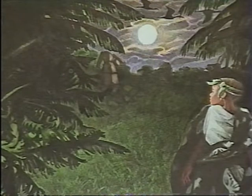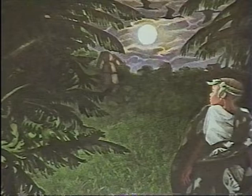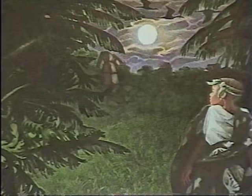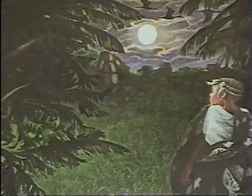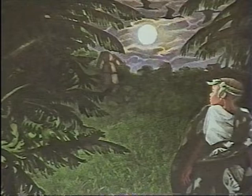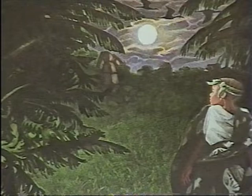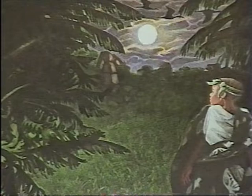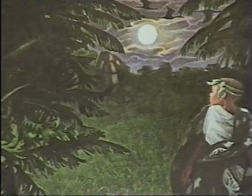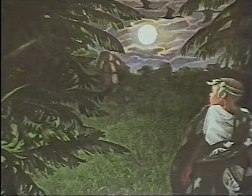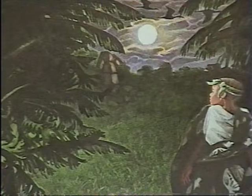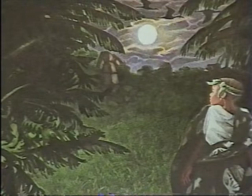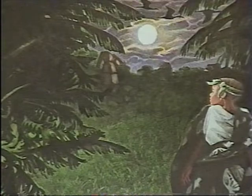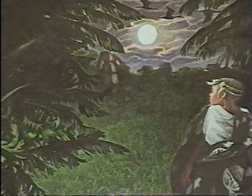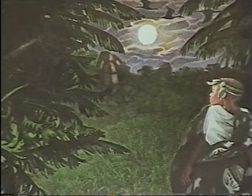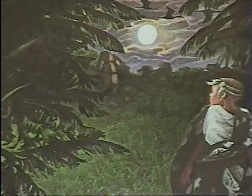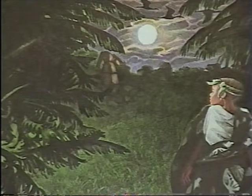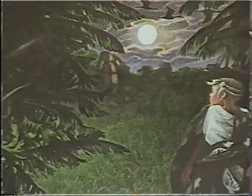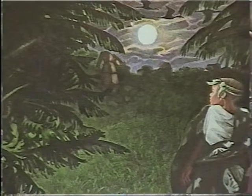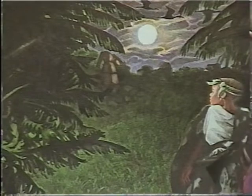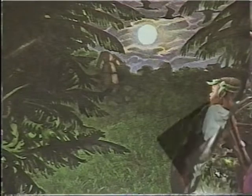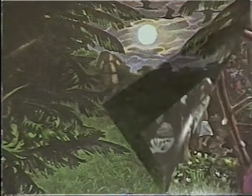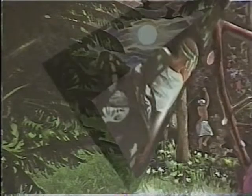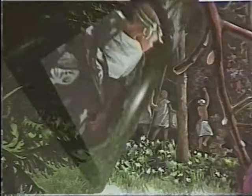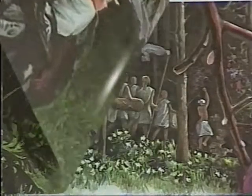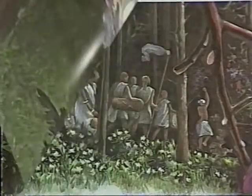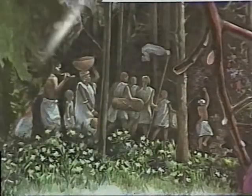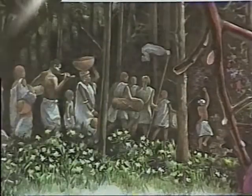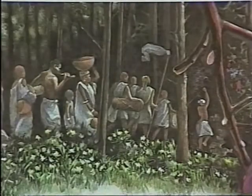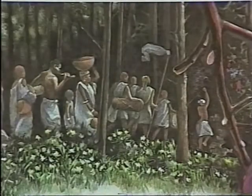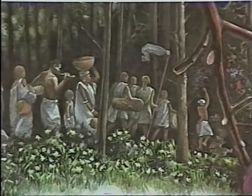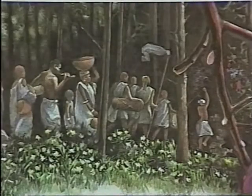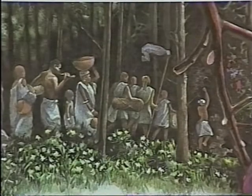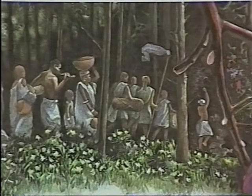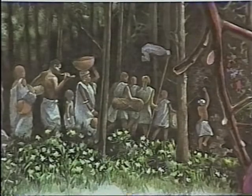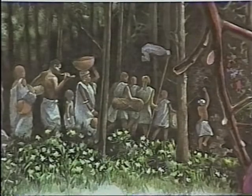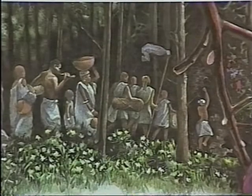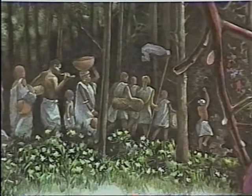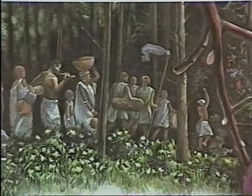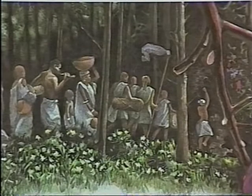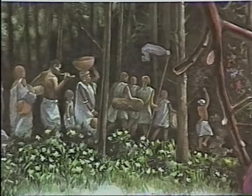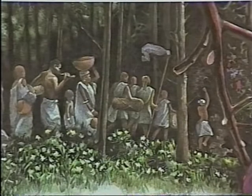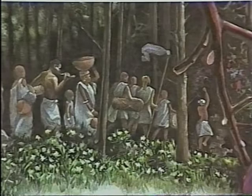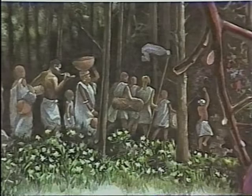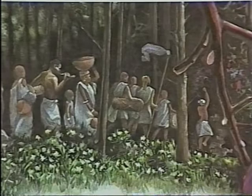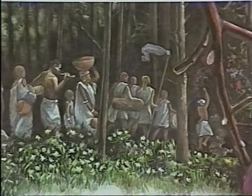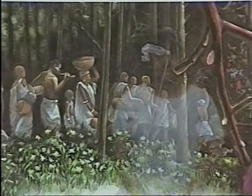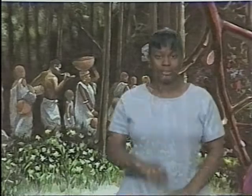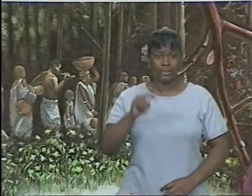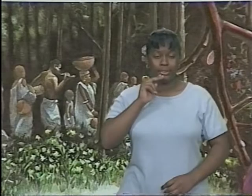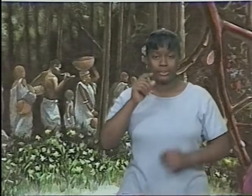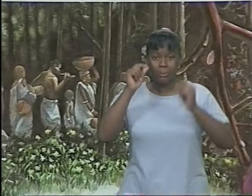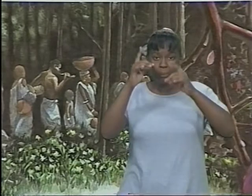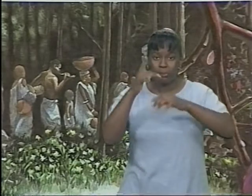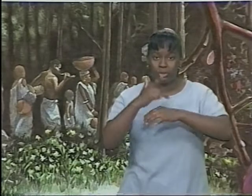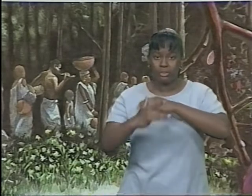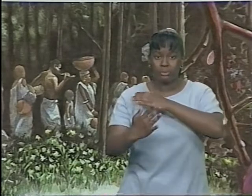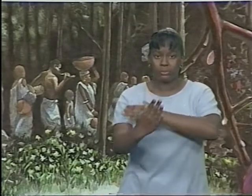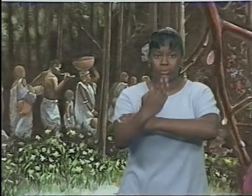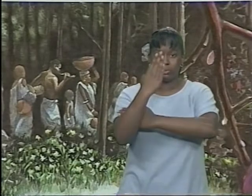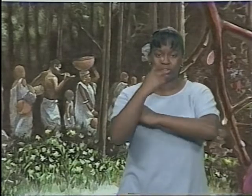she said to herself. "I will be queen. I will be queen," she chanted, as she hurried on toward the city.